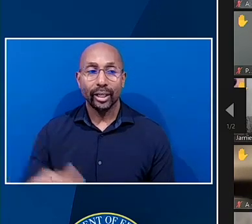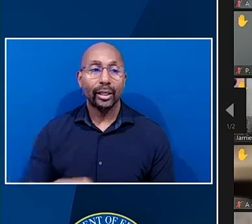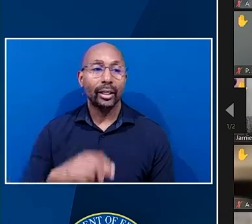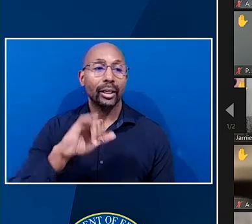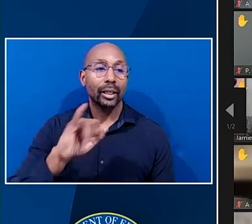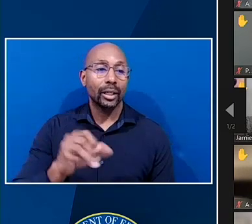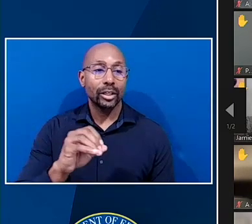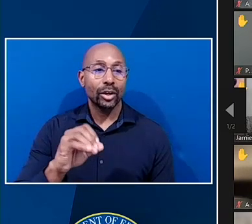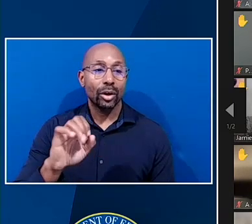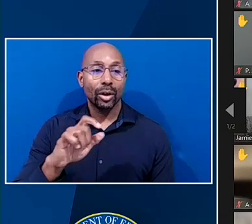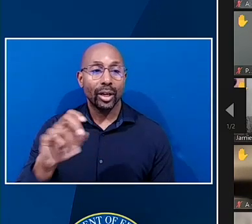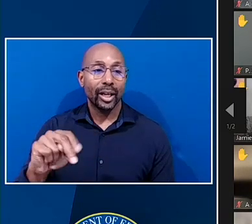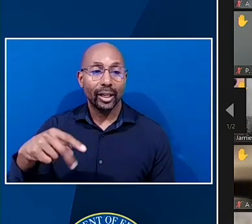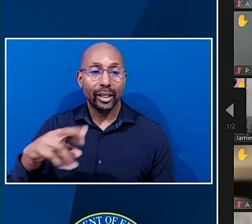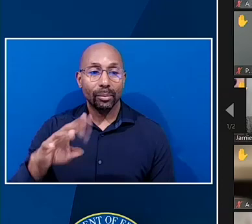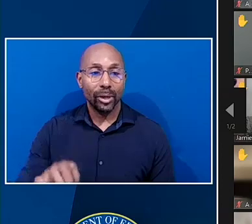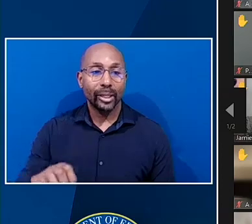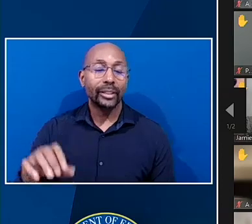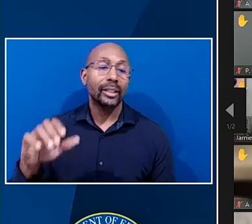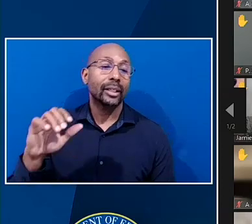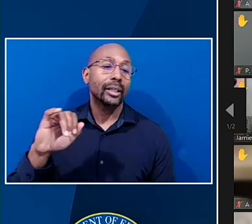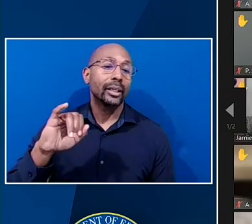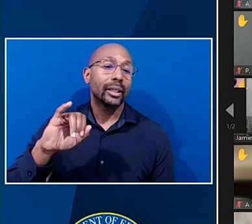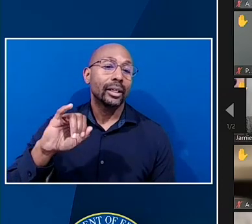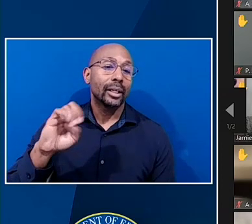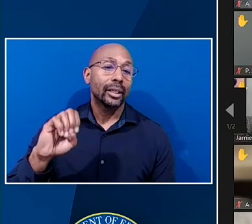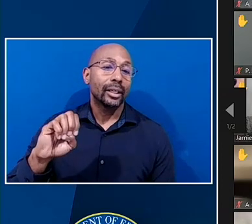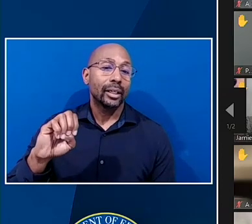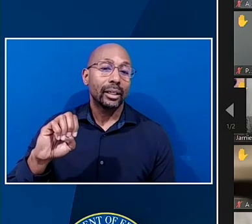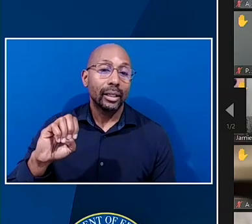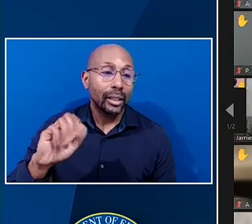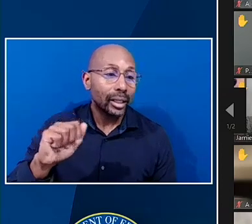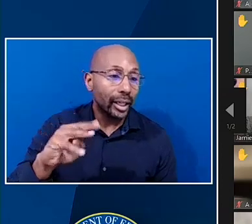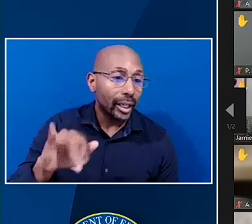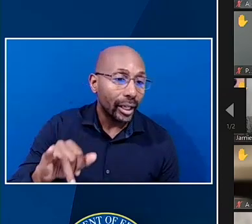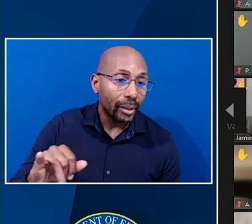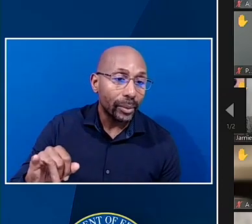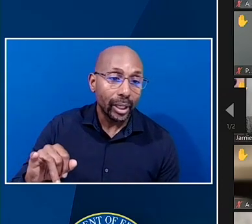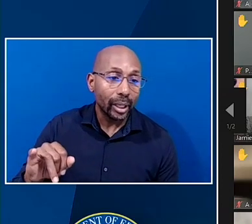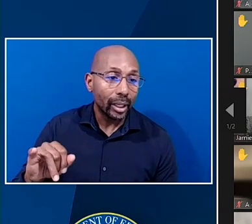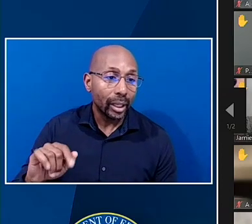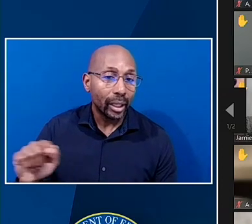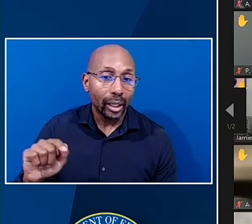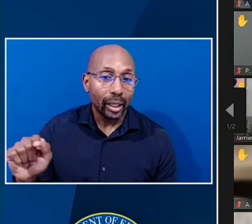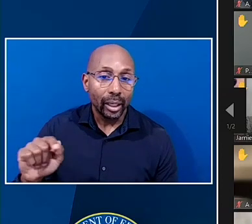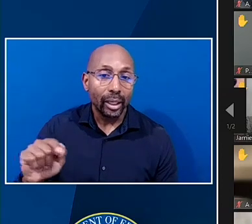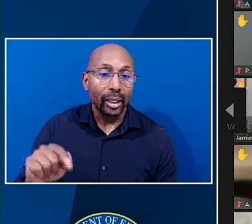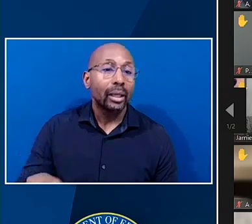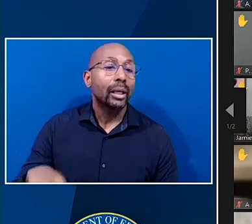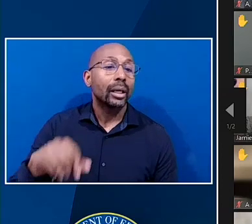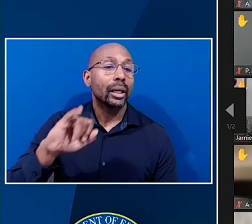Ackerson, Jason Lorgan, Erika Linden, Dom